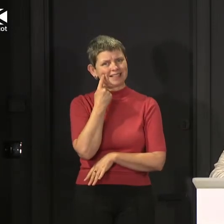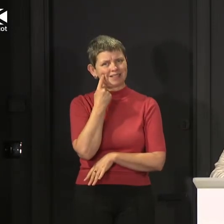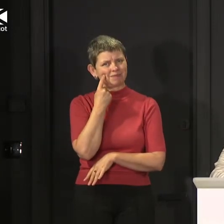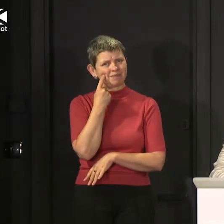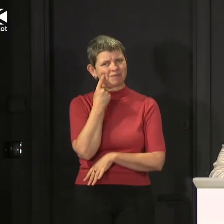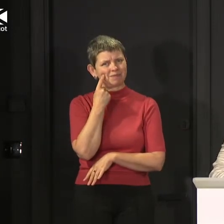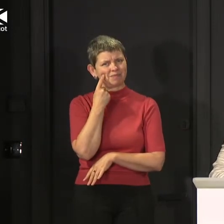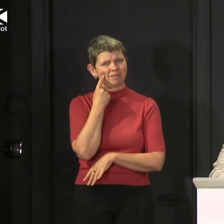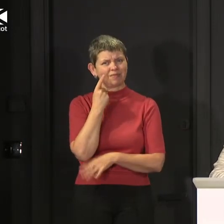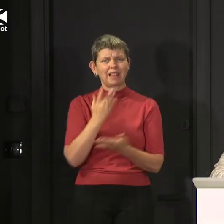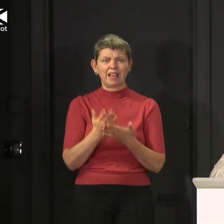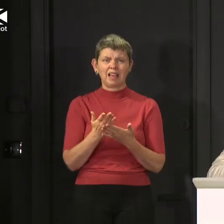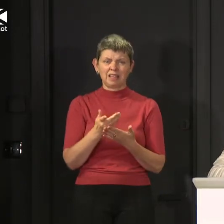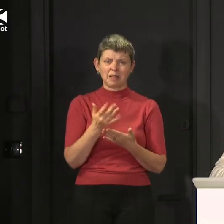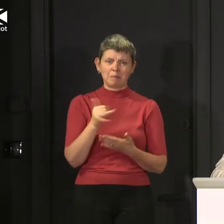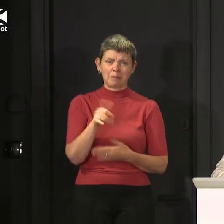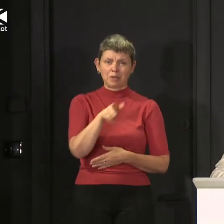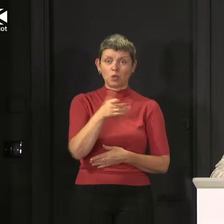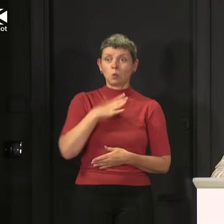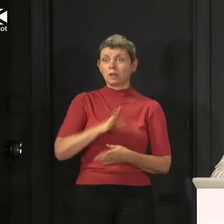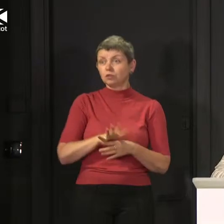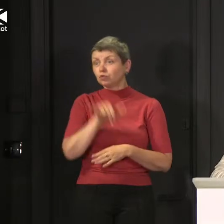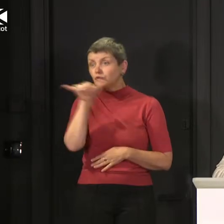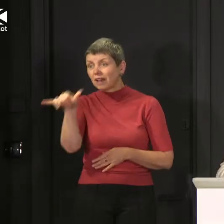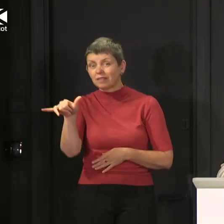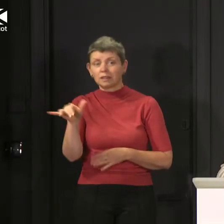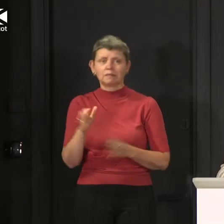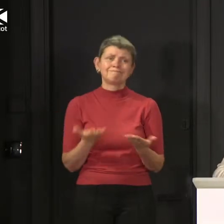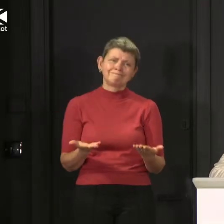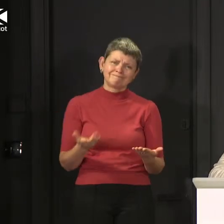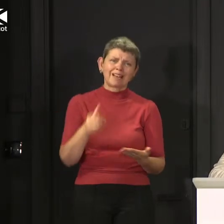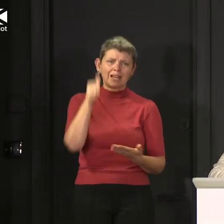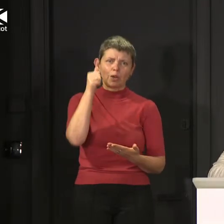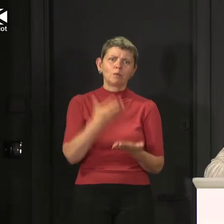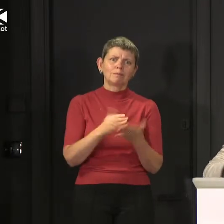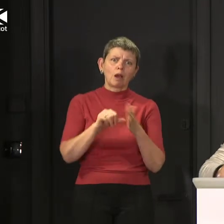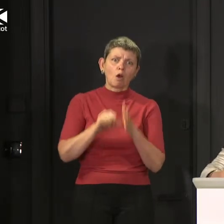who want to travel, but that is my duty to try to open up the economy, to balance all